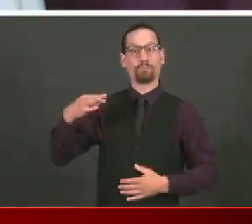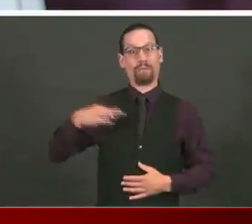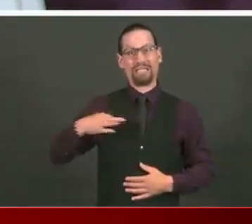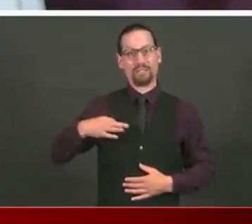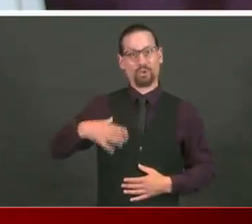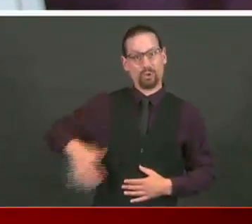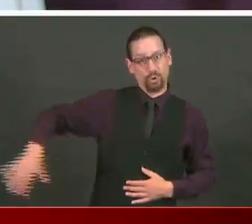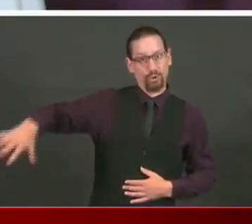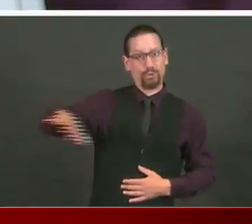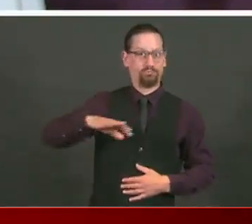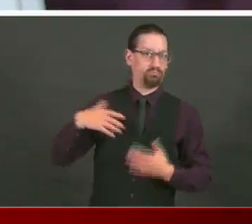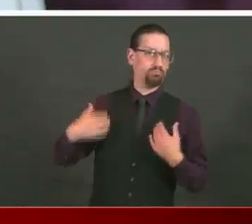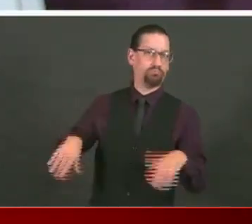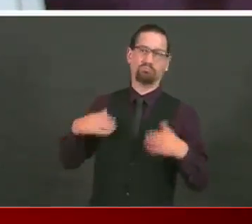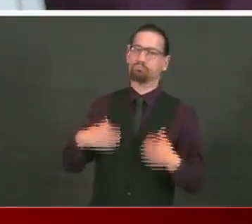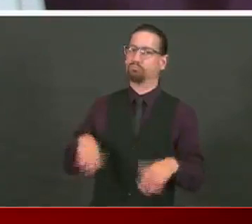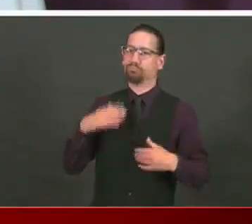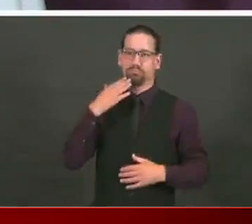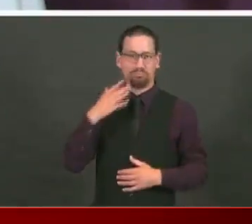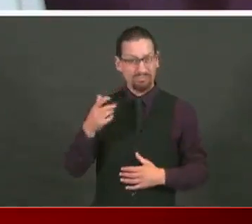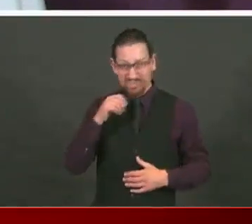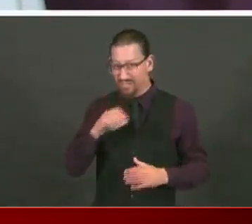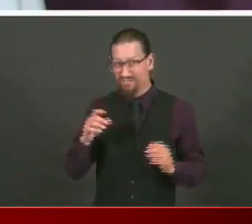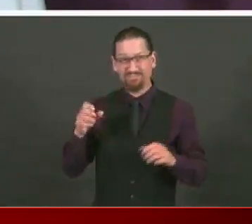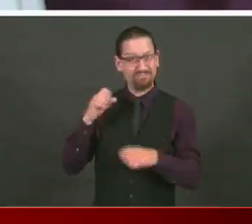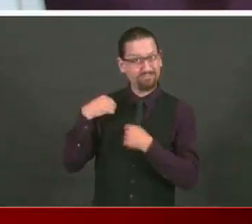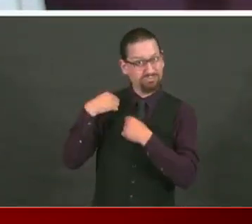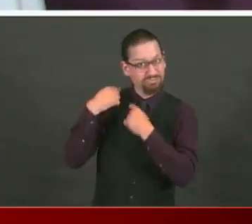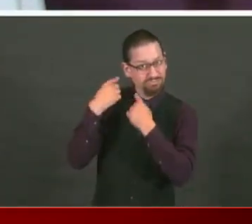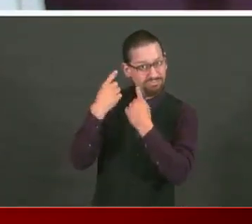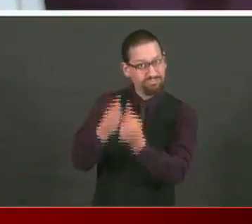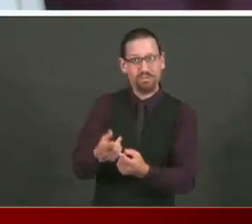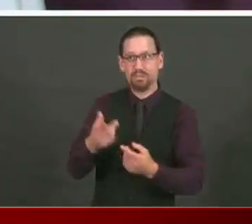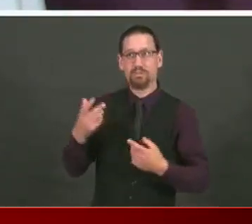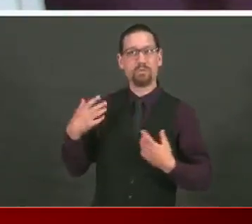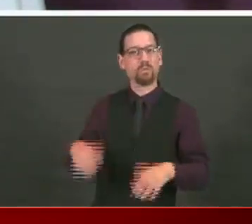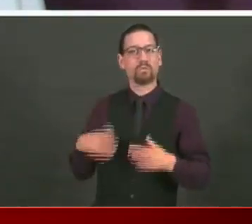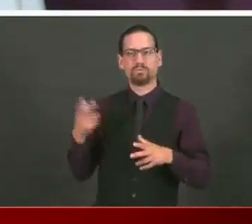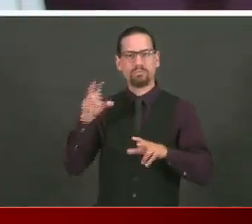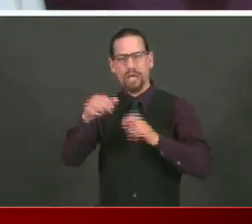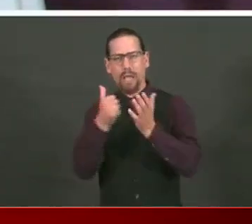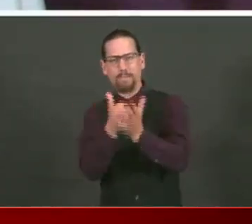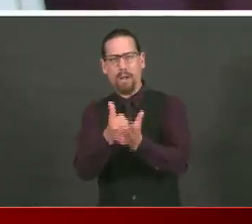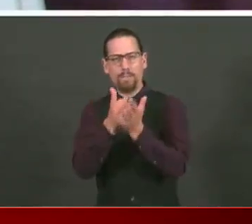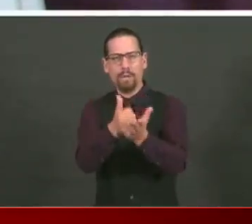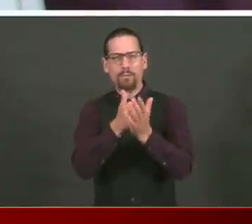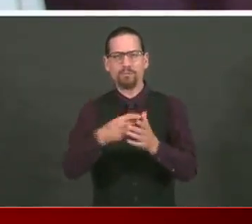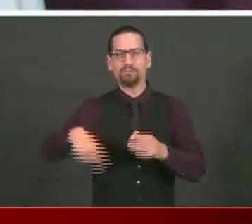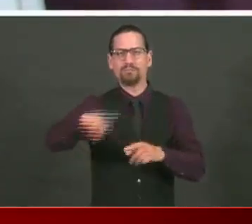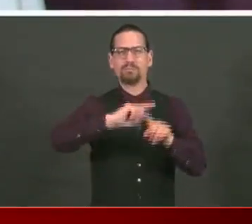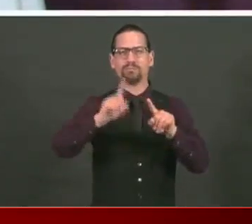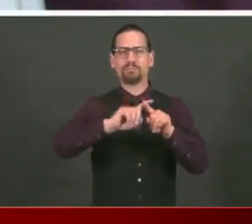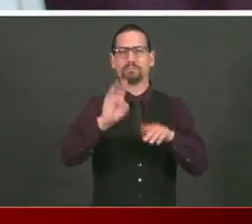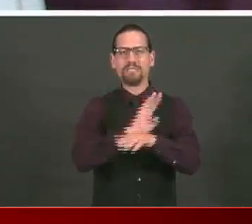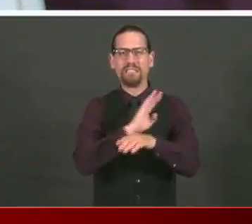ENGAGEMENT TEAM. THESE PEOPLE HAVE BEEN